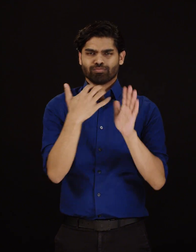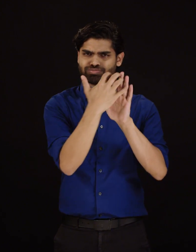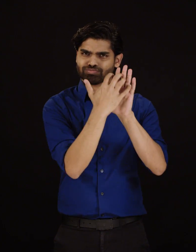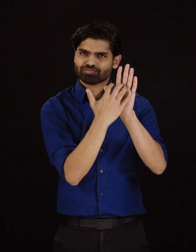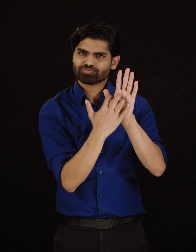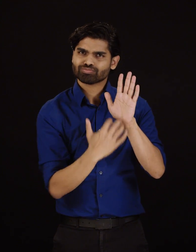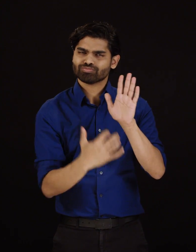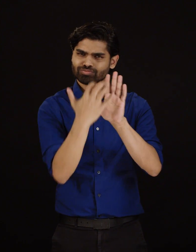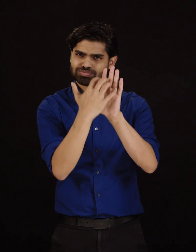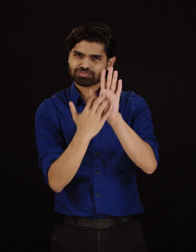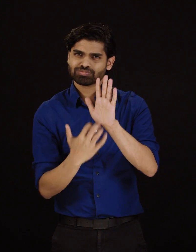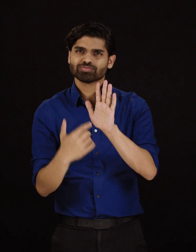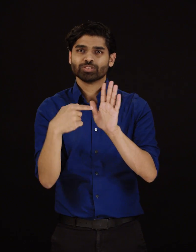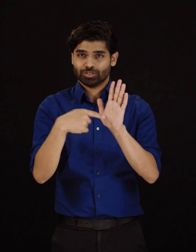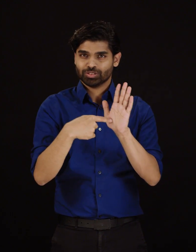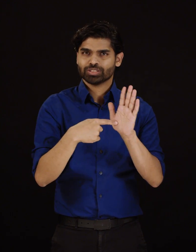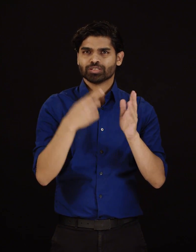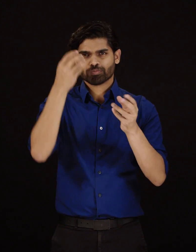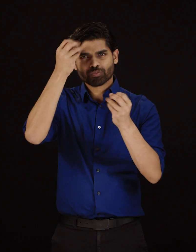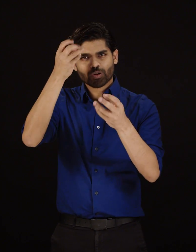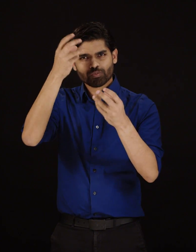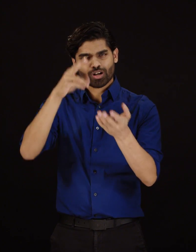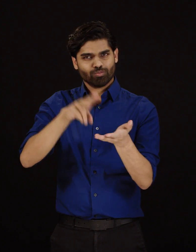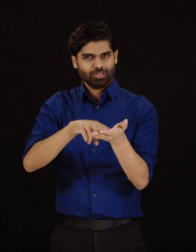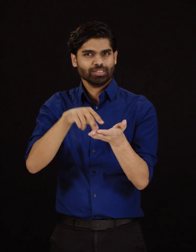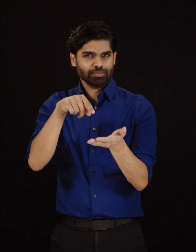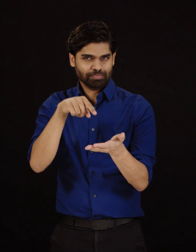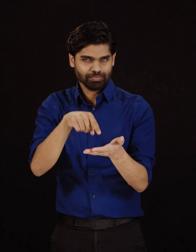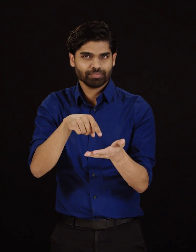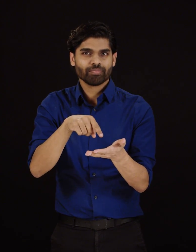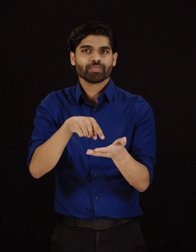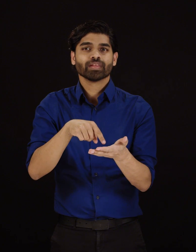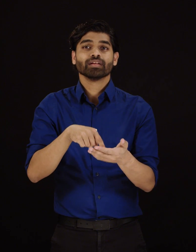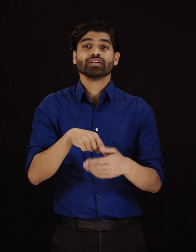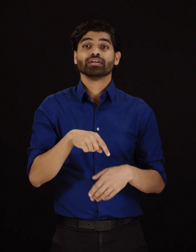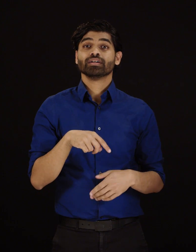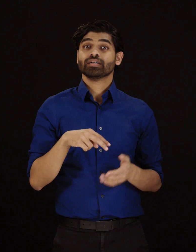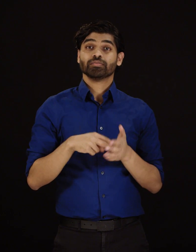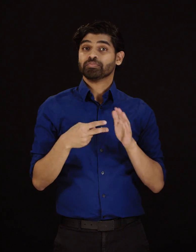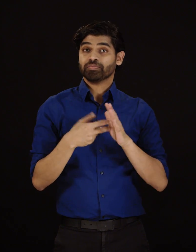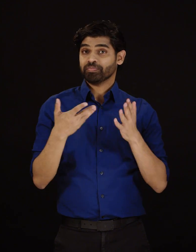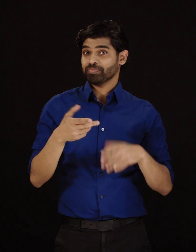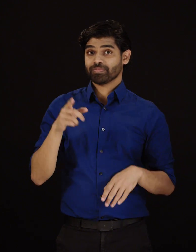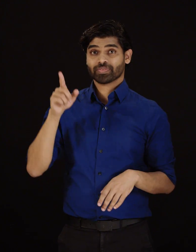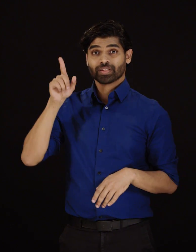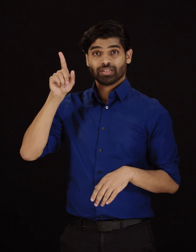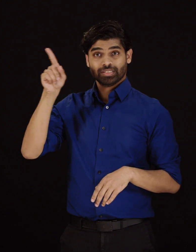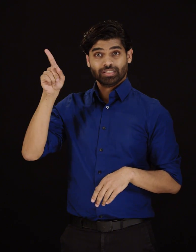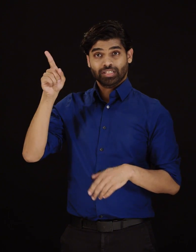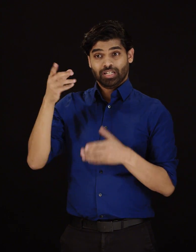customer in a format of their choosing at the time the service is purchased or shortly thereafter.